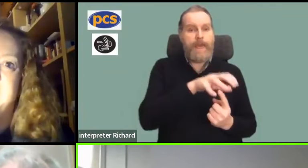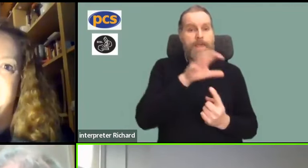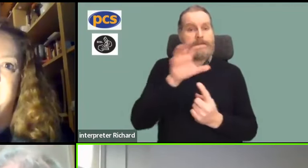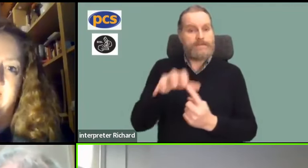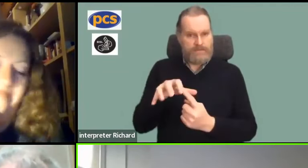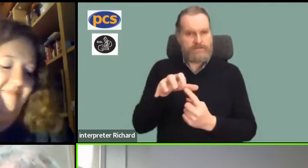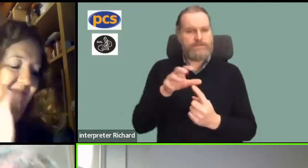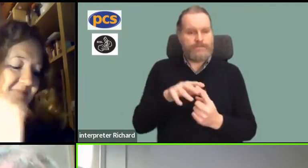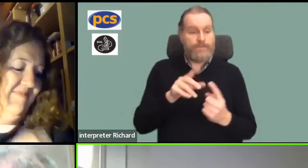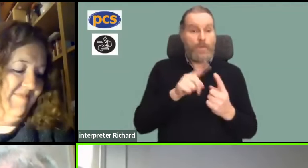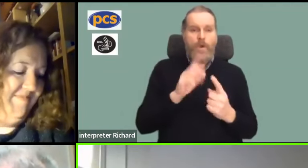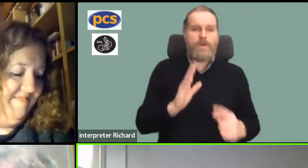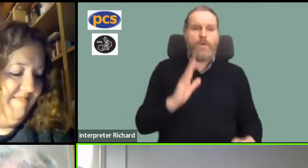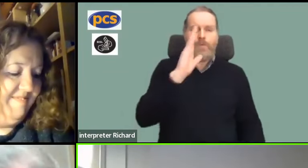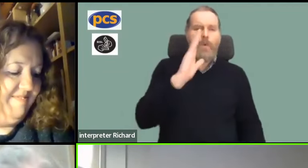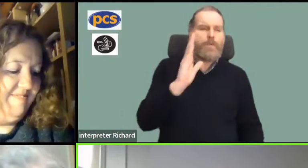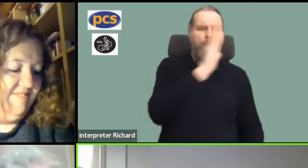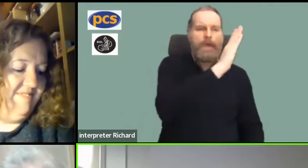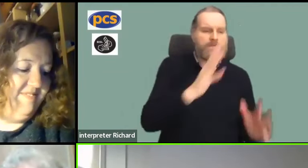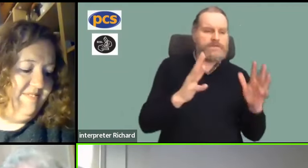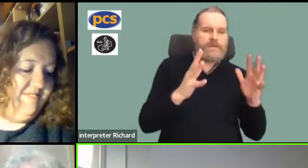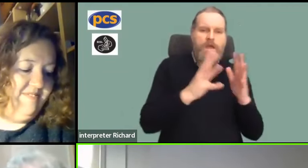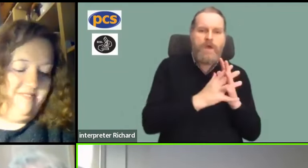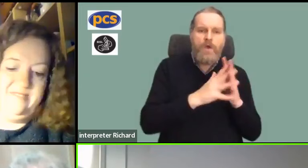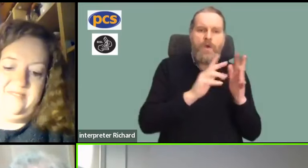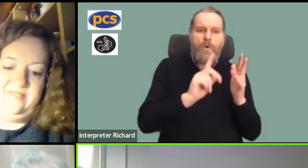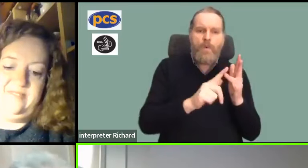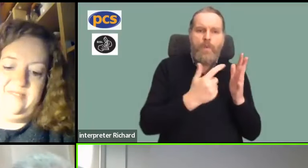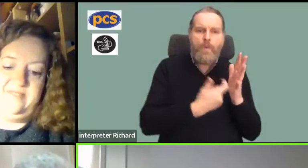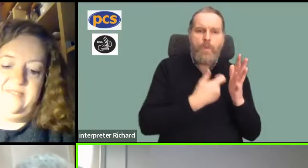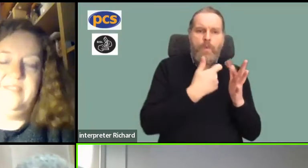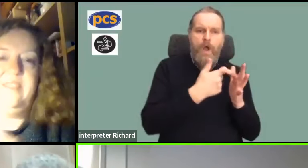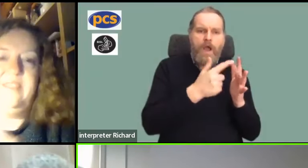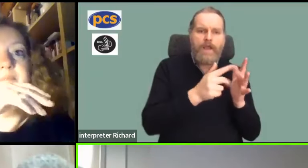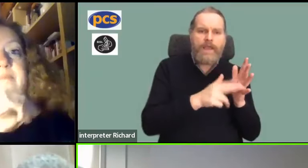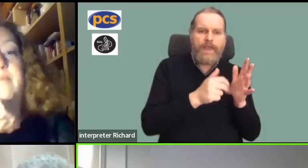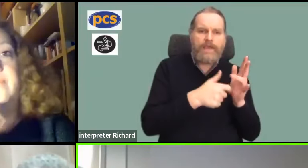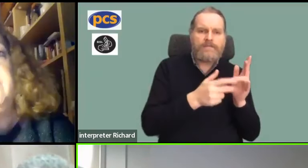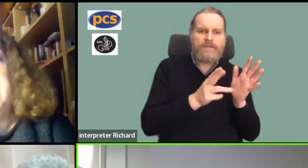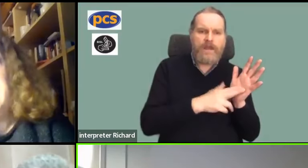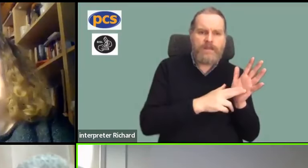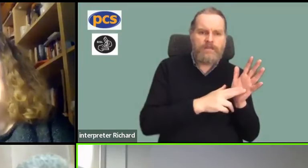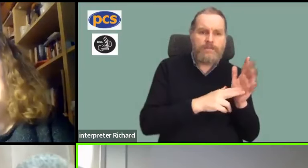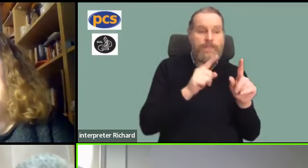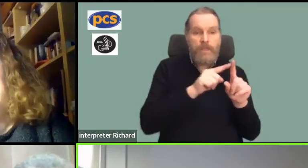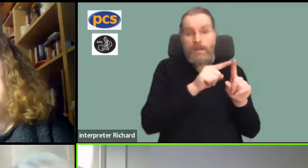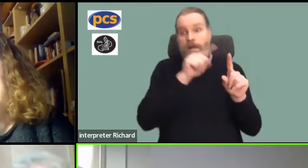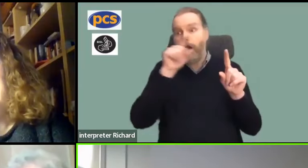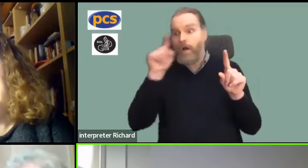sorry sorry 2 picket lines in sorry 2 picket lines in Ne. Working to the new castle . We both offices . We both offices are pretty out